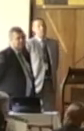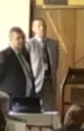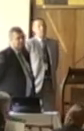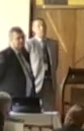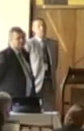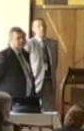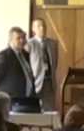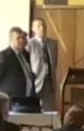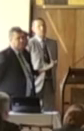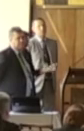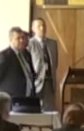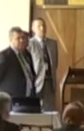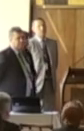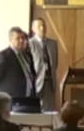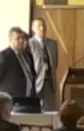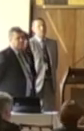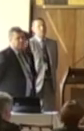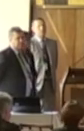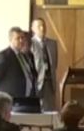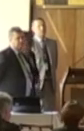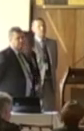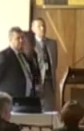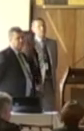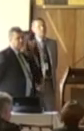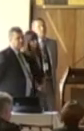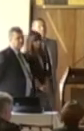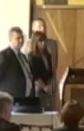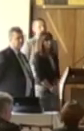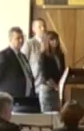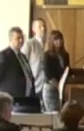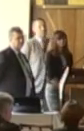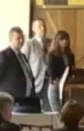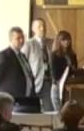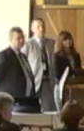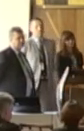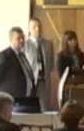people move around you know the part-time full-time does it